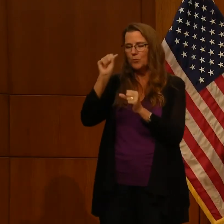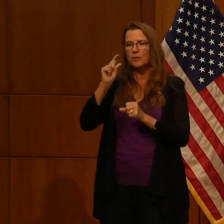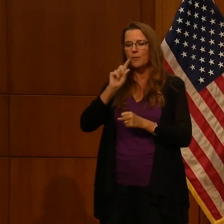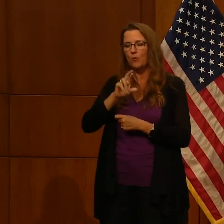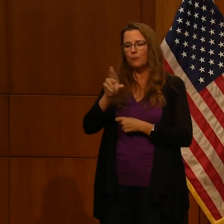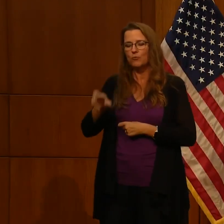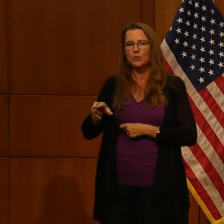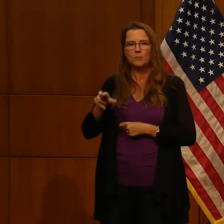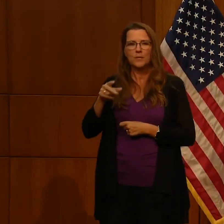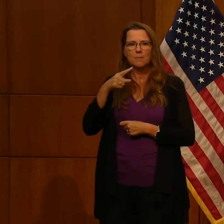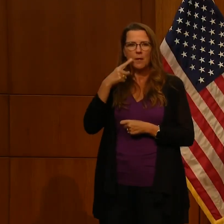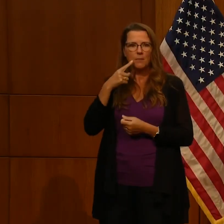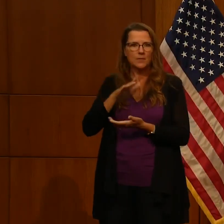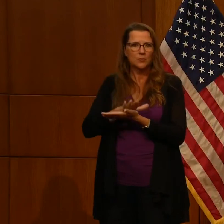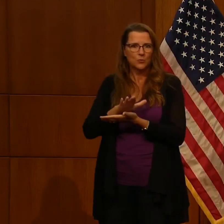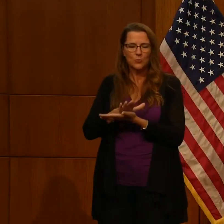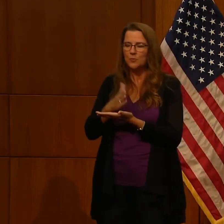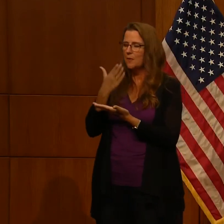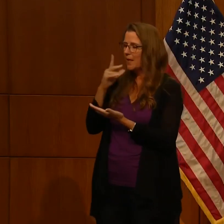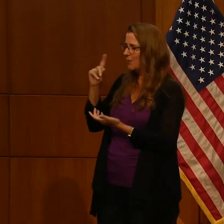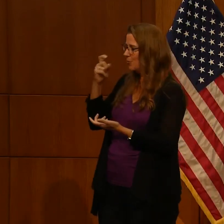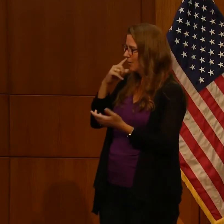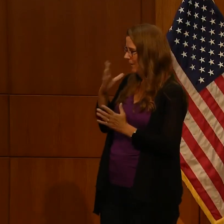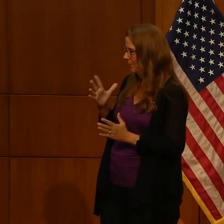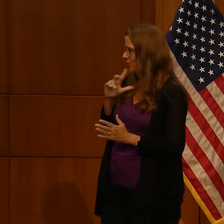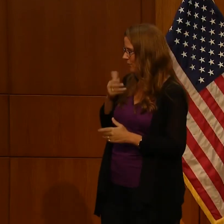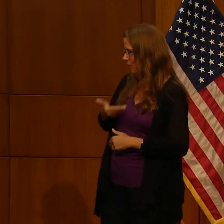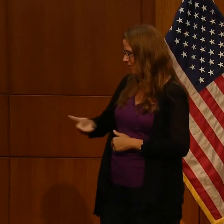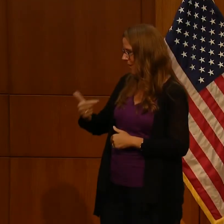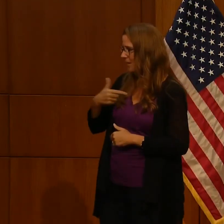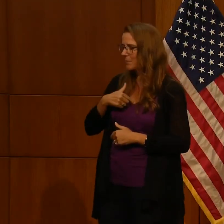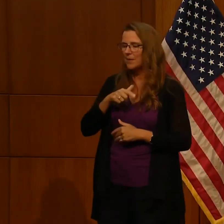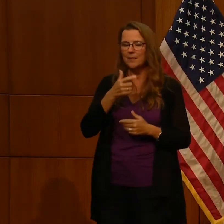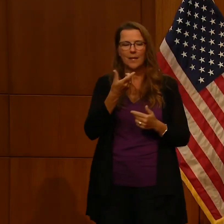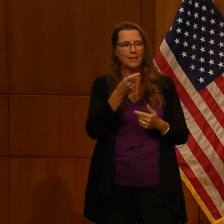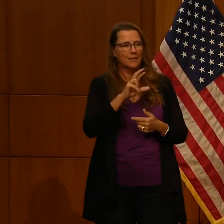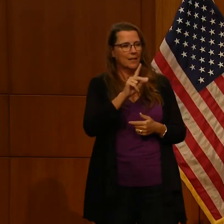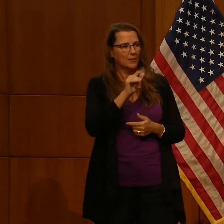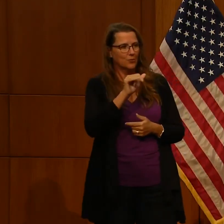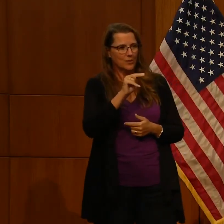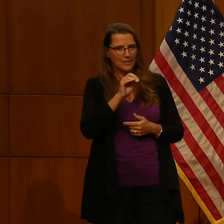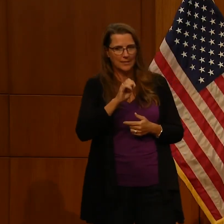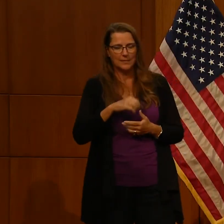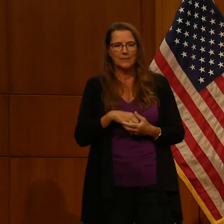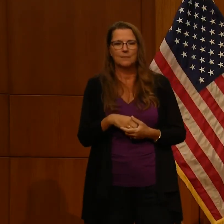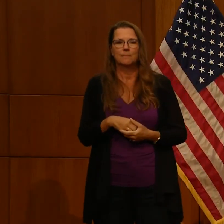AFTERNOON. I'M JASON CAMERAS. SUPERINTENDENT OF RICHMOND PUBLIC SCHOOLS. THANK YOU,